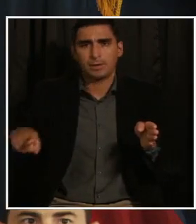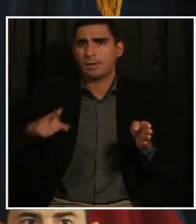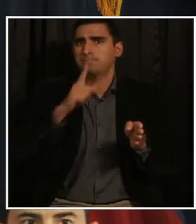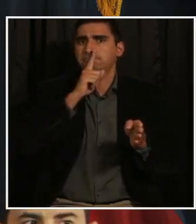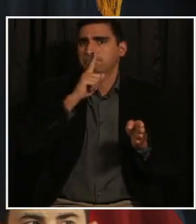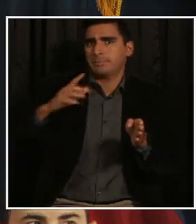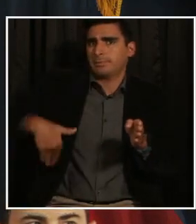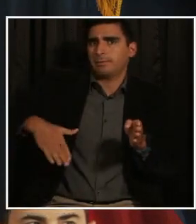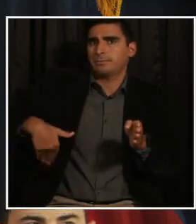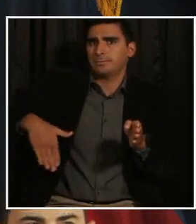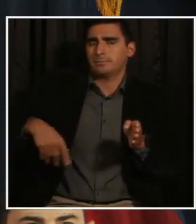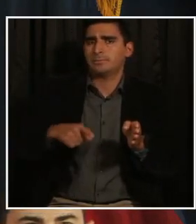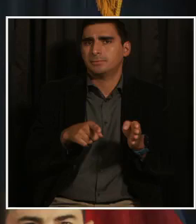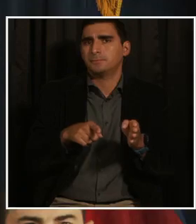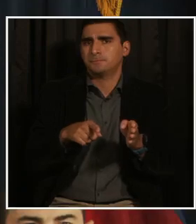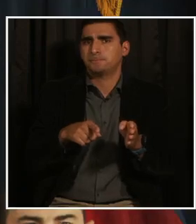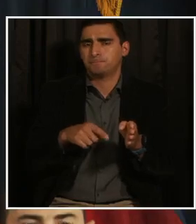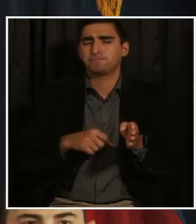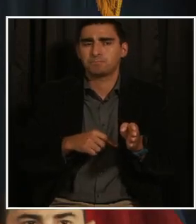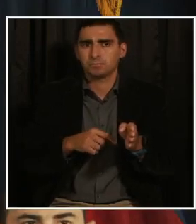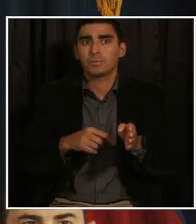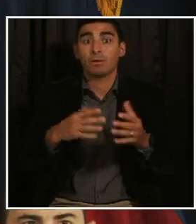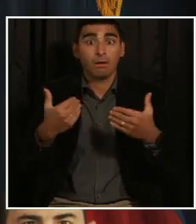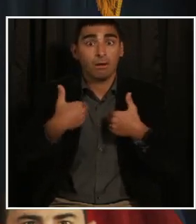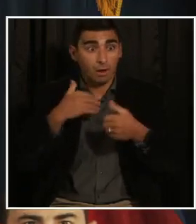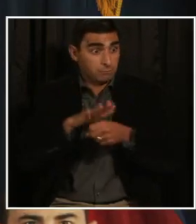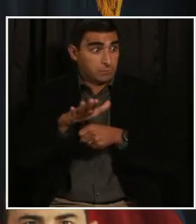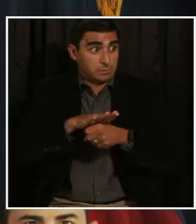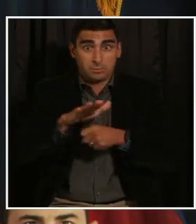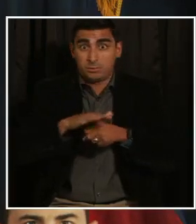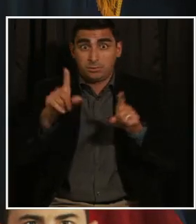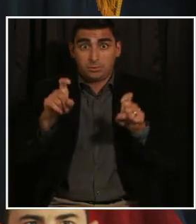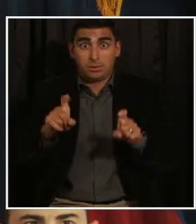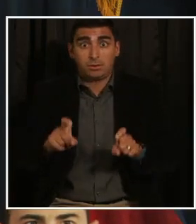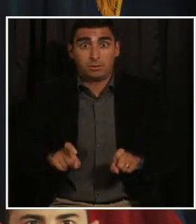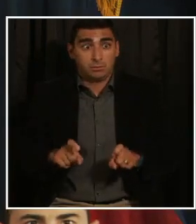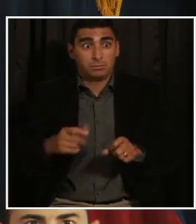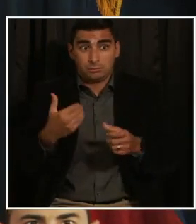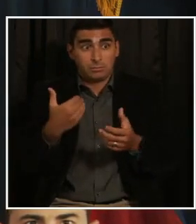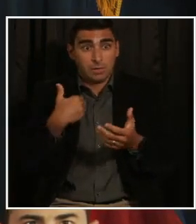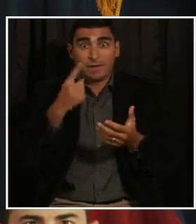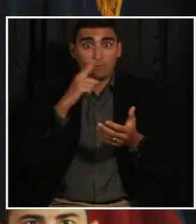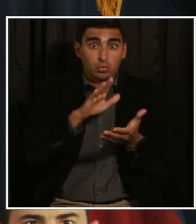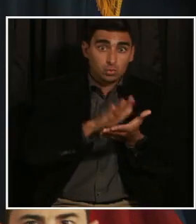we have sufficient tests today in fact they're available for every school student but certainly